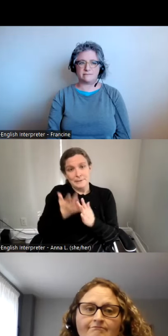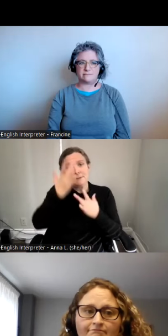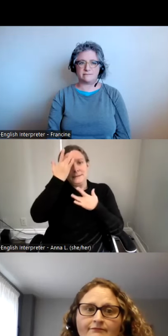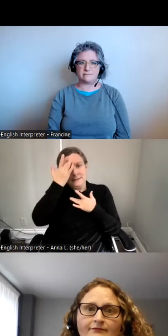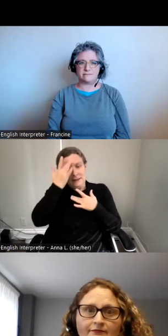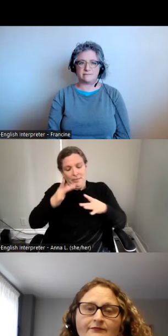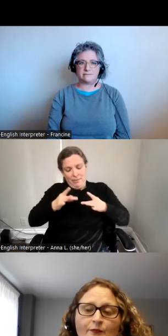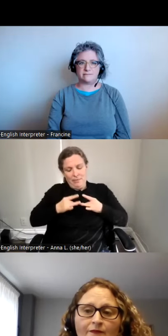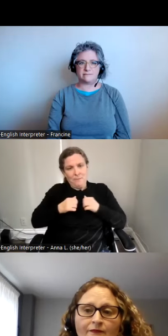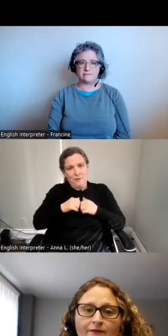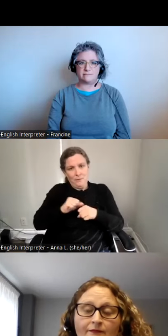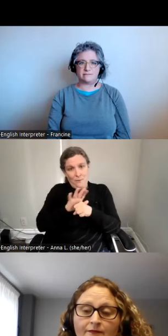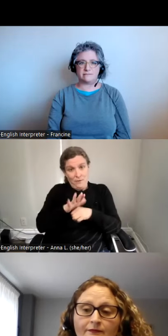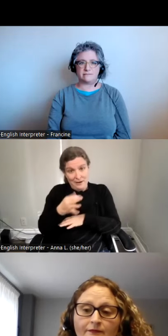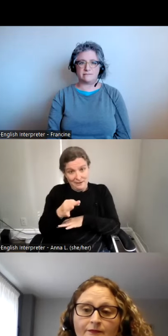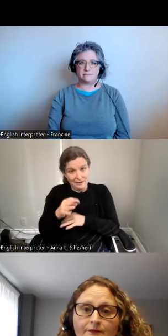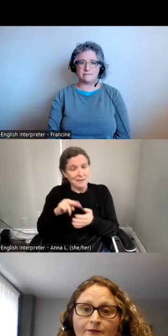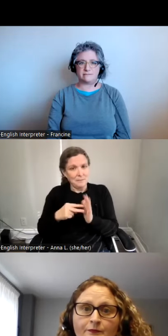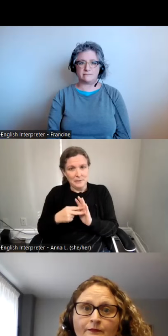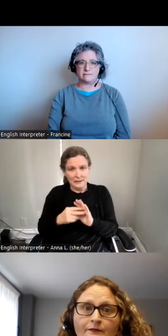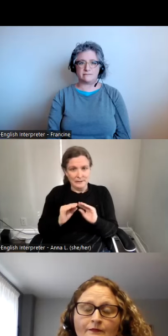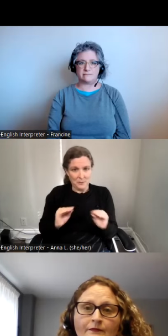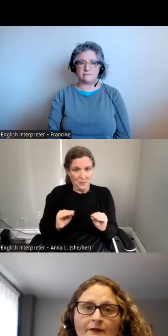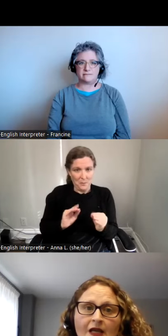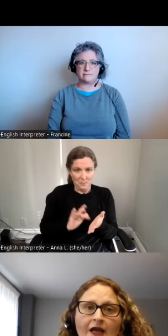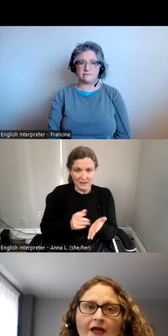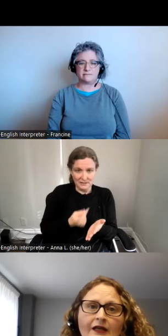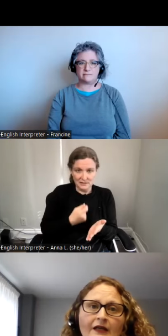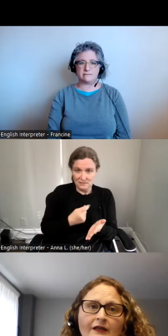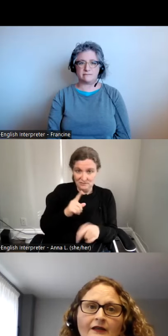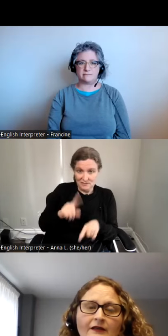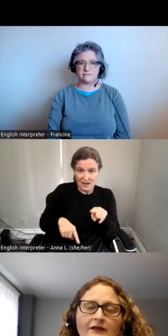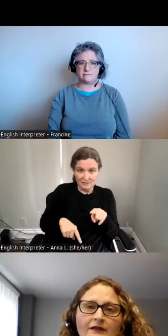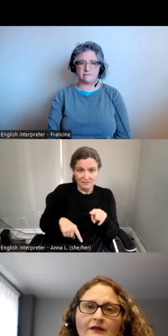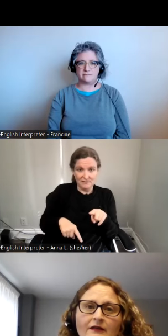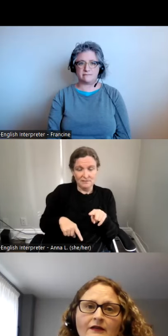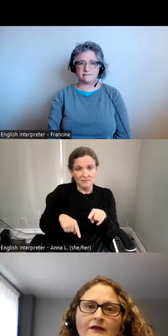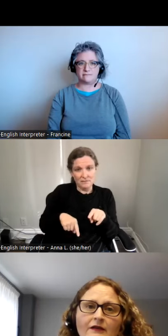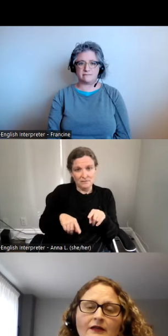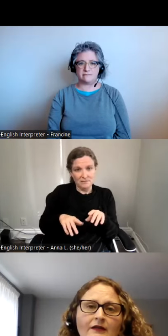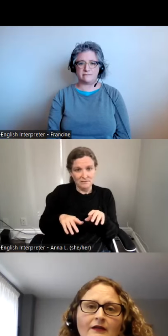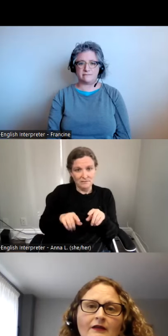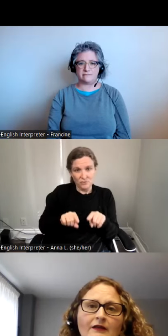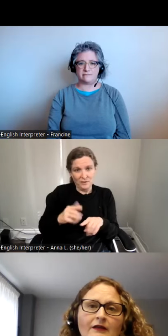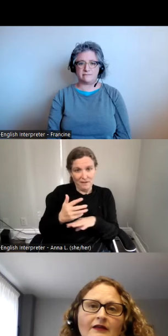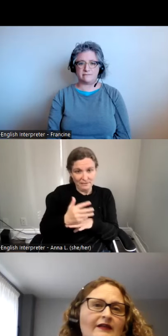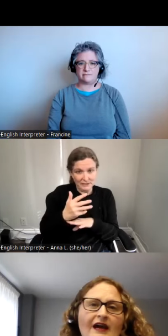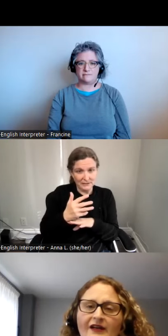» Kim Adlard: If your child is not vaccinated